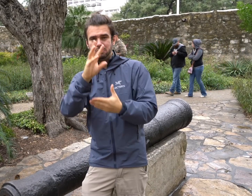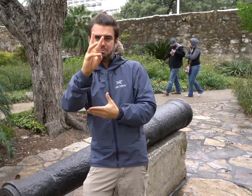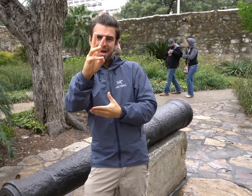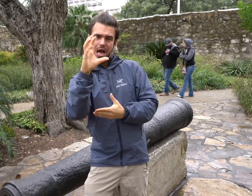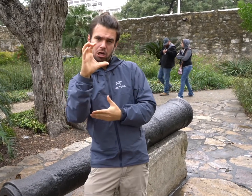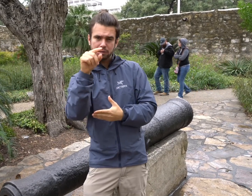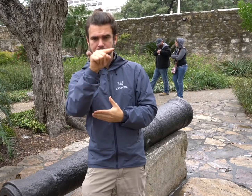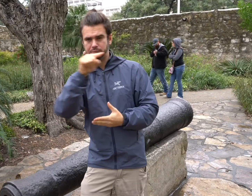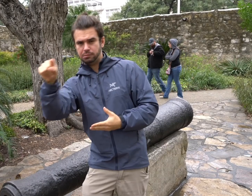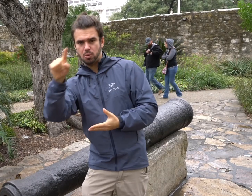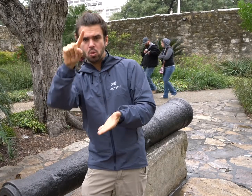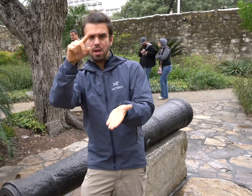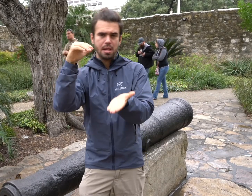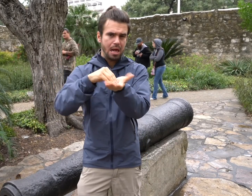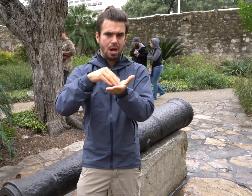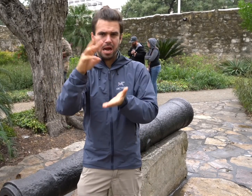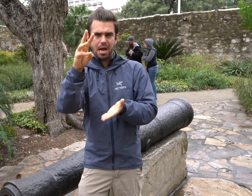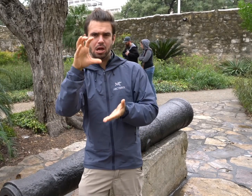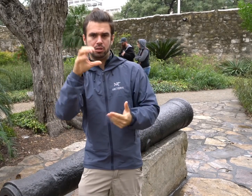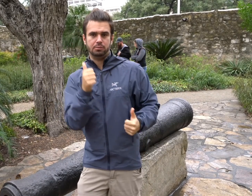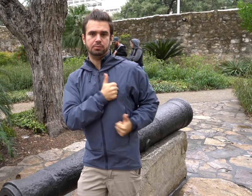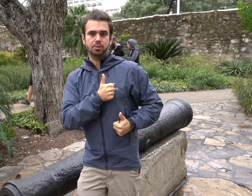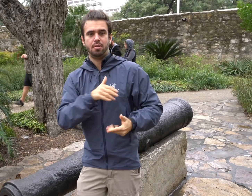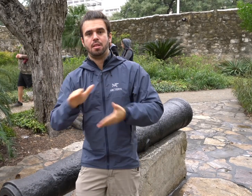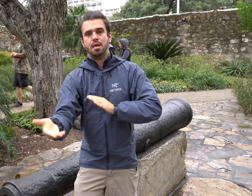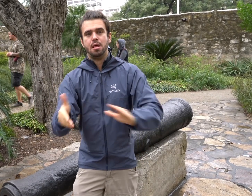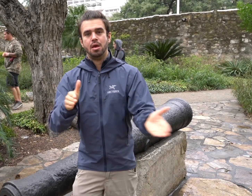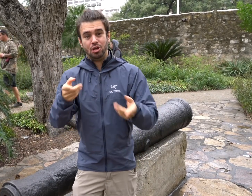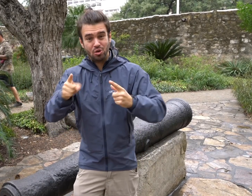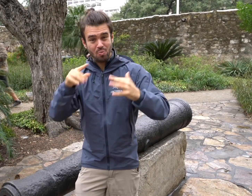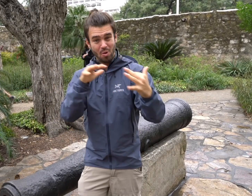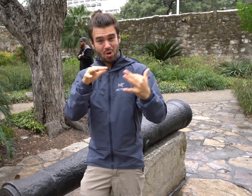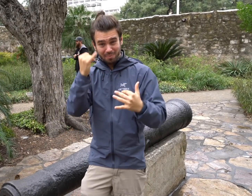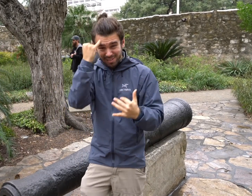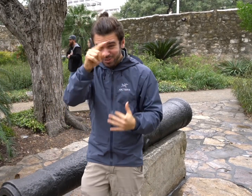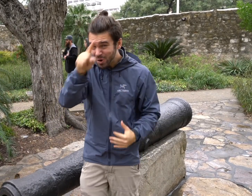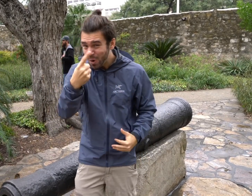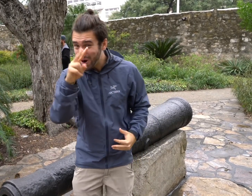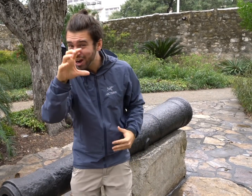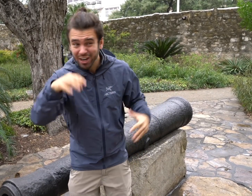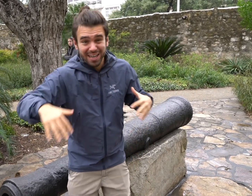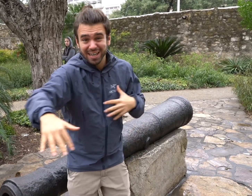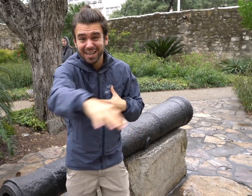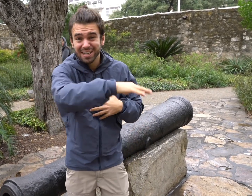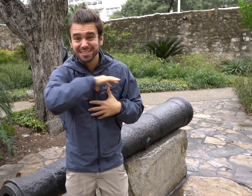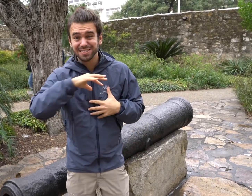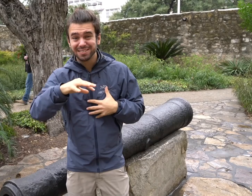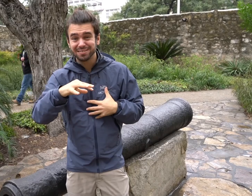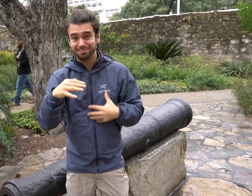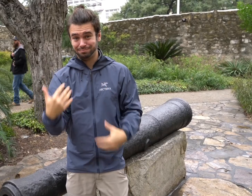Texans managed to kill around 600 or more soldiers. Imagine it was just 200 soldiers in the Alamo!